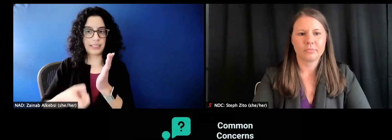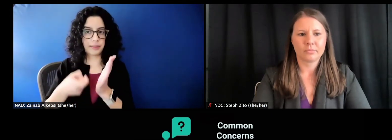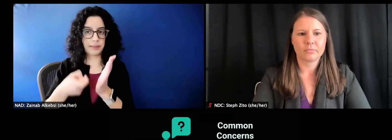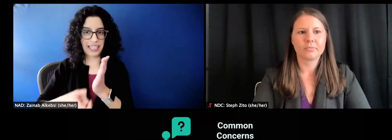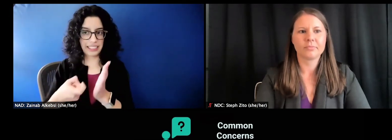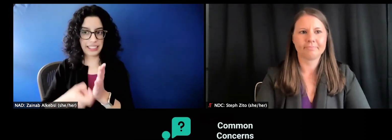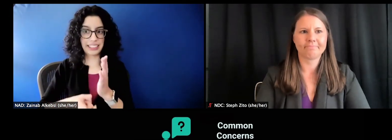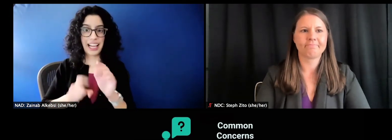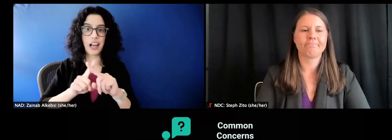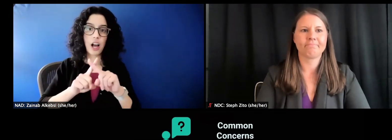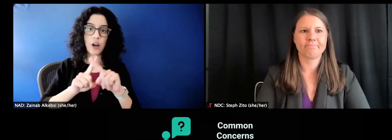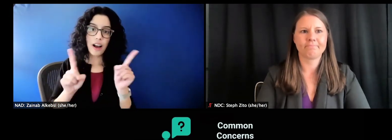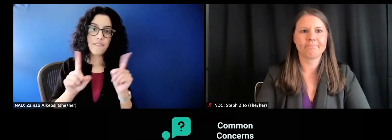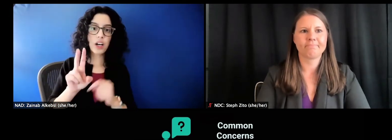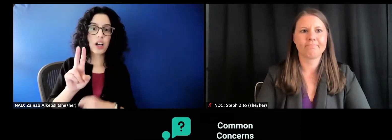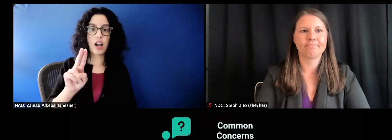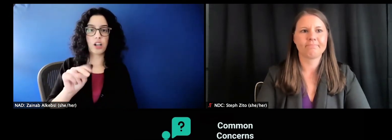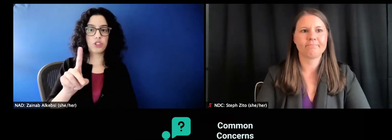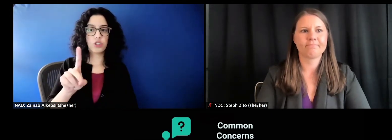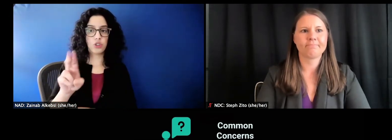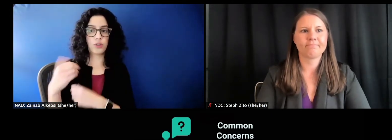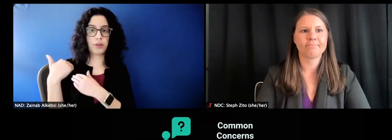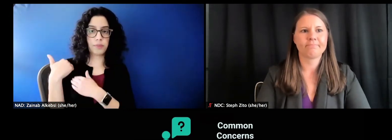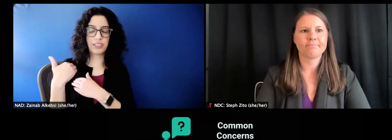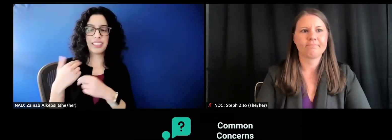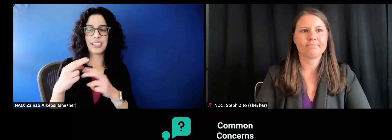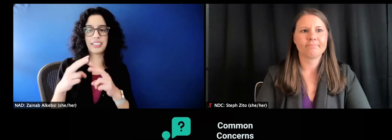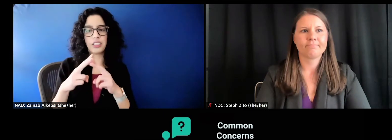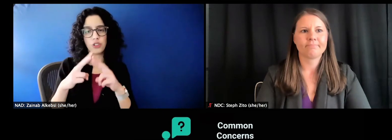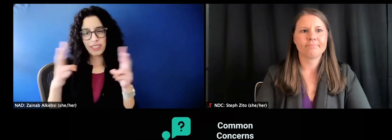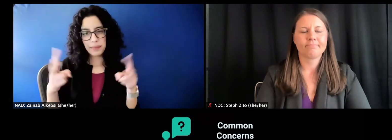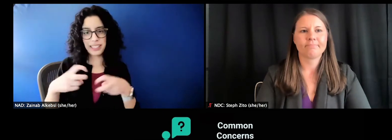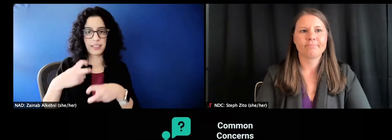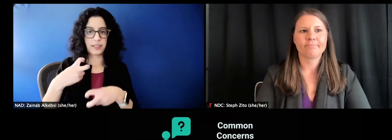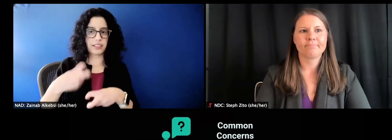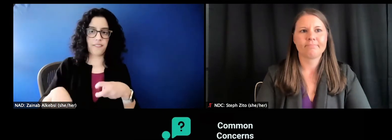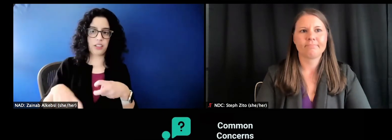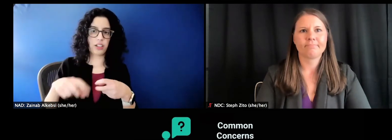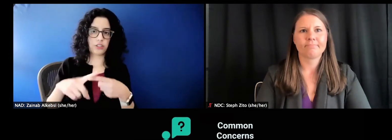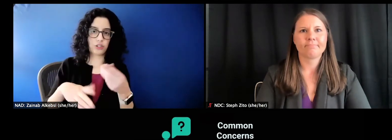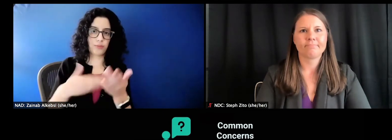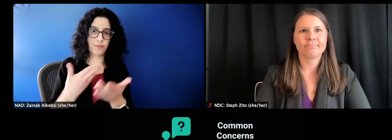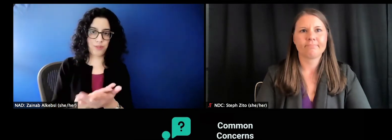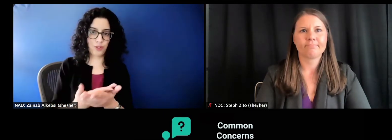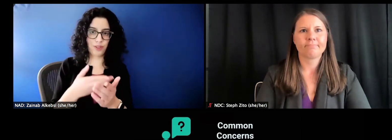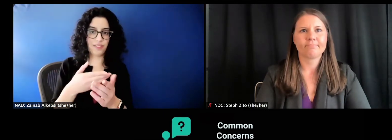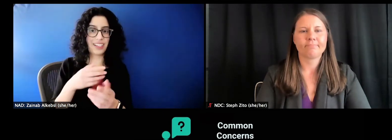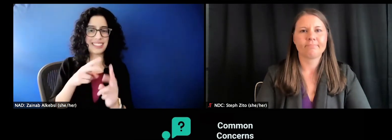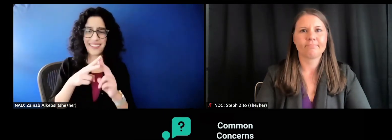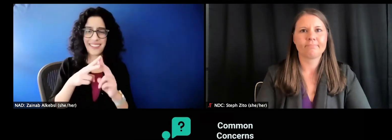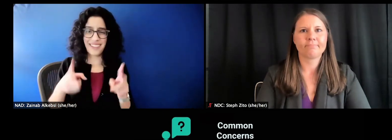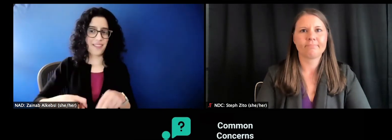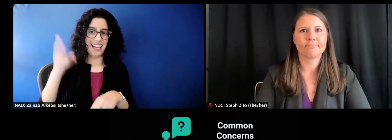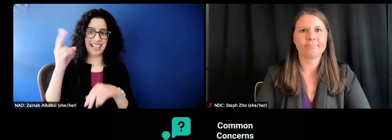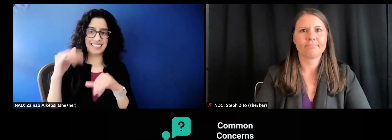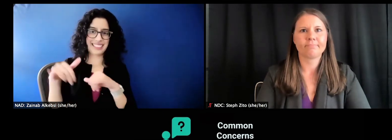However, undue burden is extremely difficult to prove, it is a very high standard.